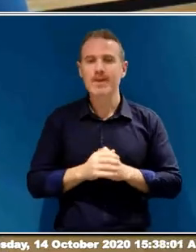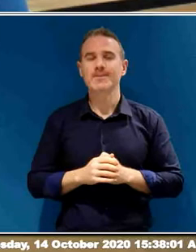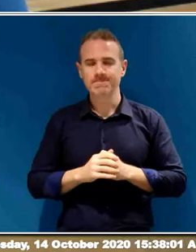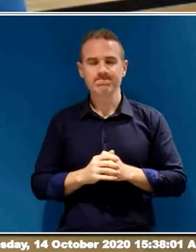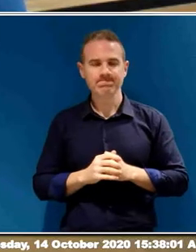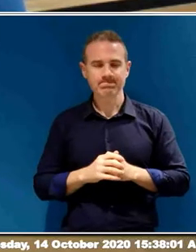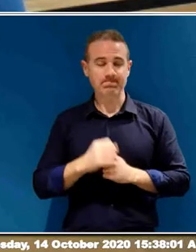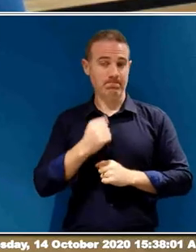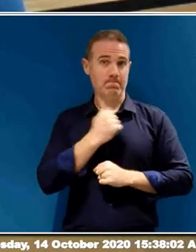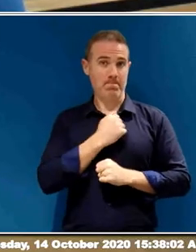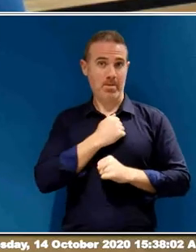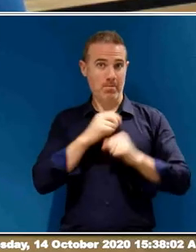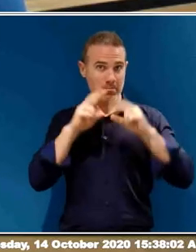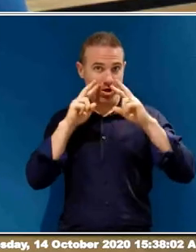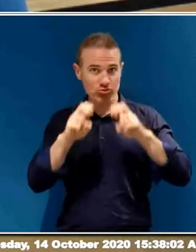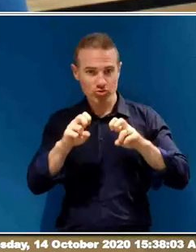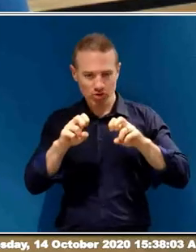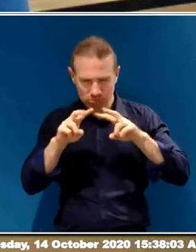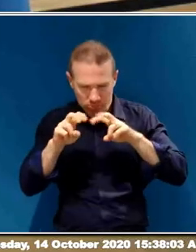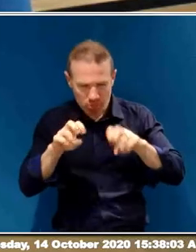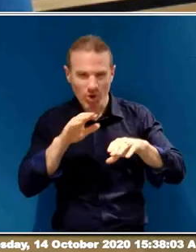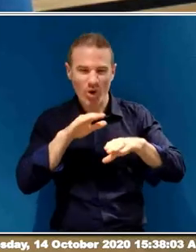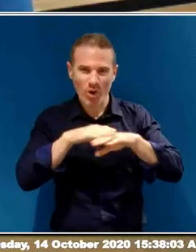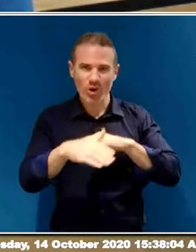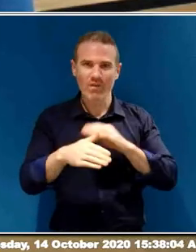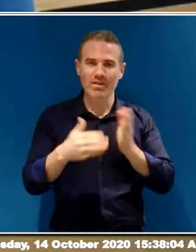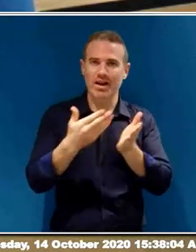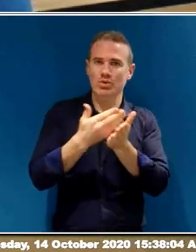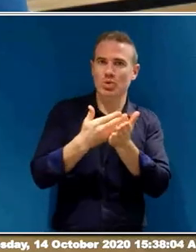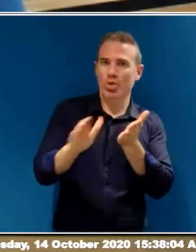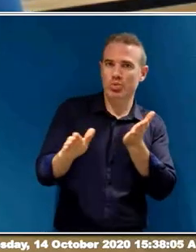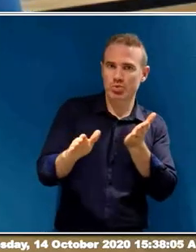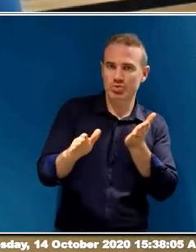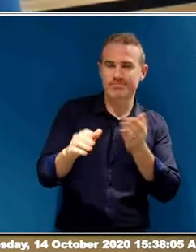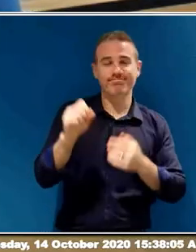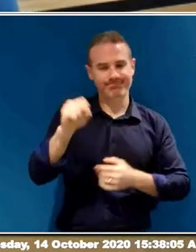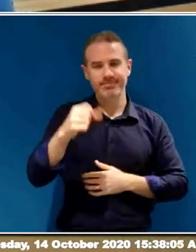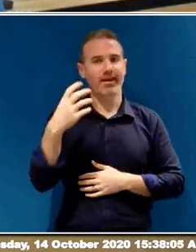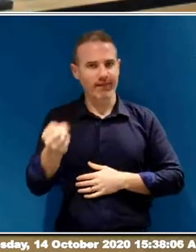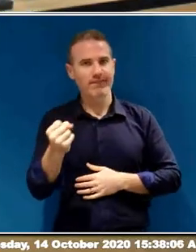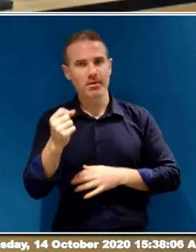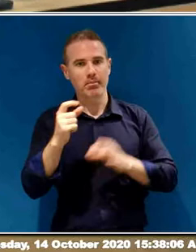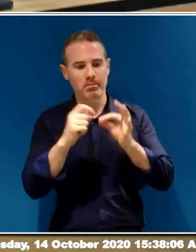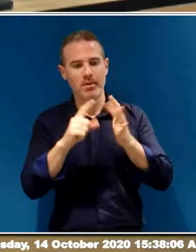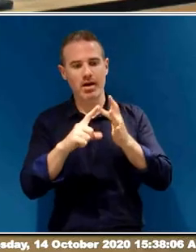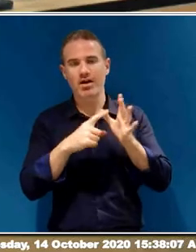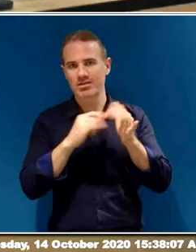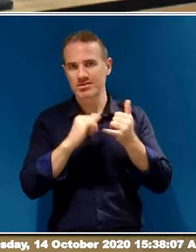I'm talking to families who are telling me about their experiences of being excluded.